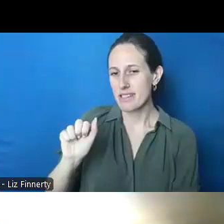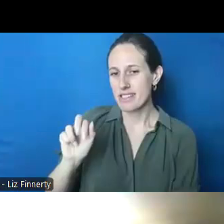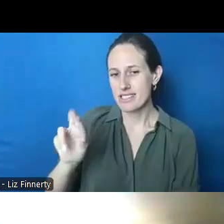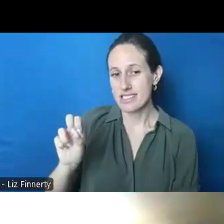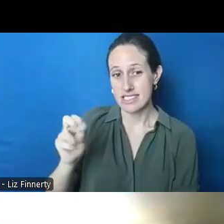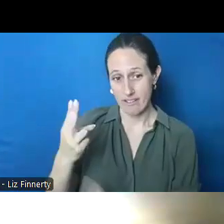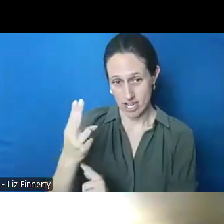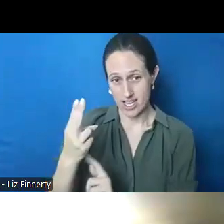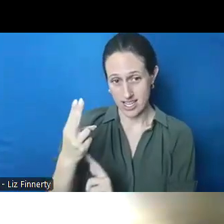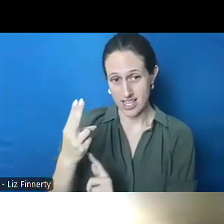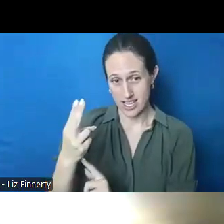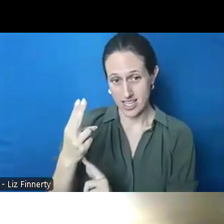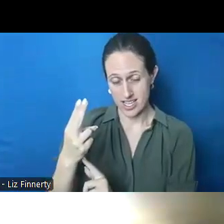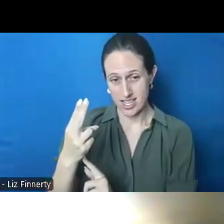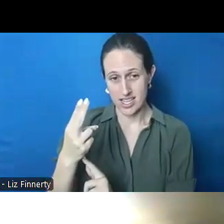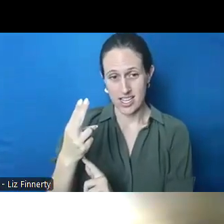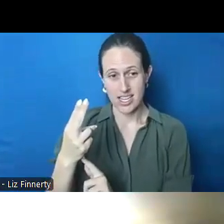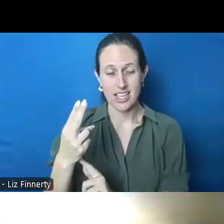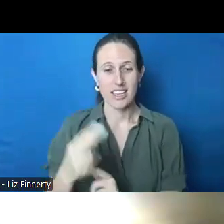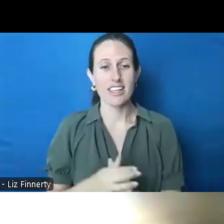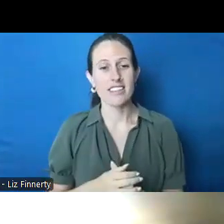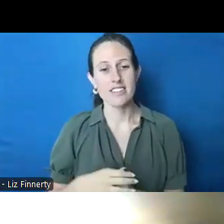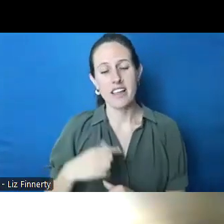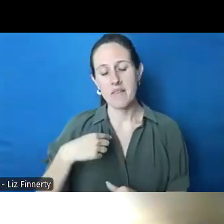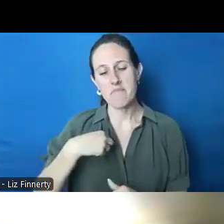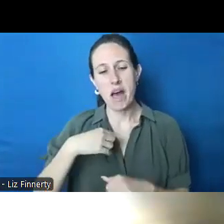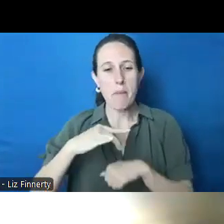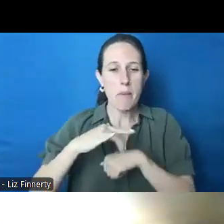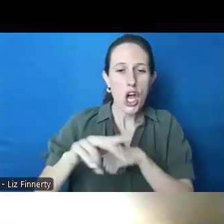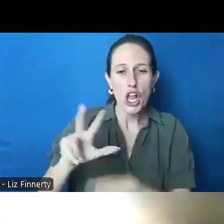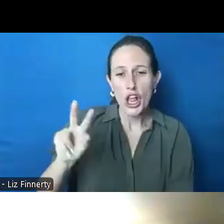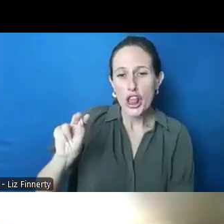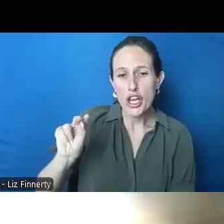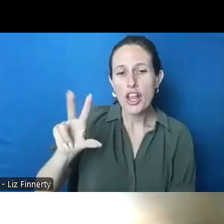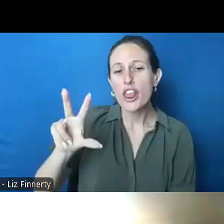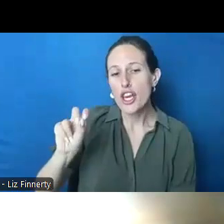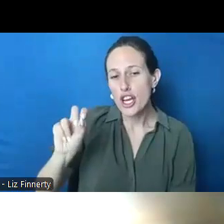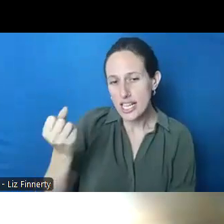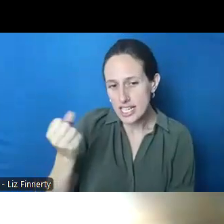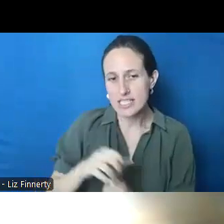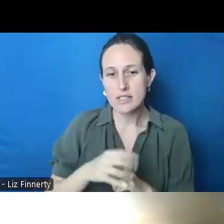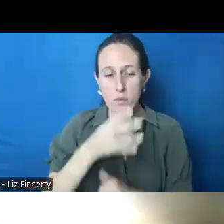Sarah: Hi, my name is Sarah. I am a early 30s woman with